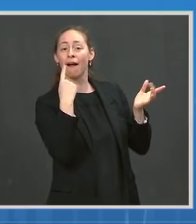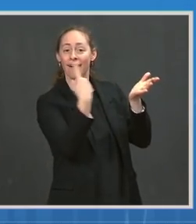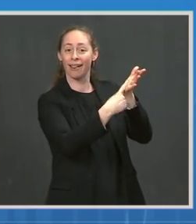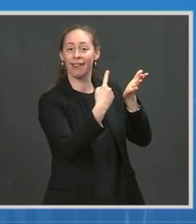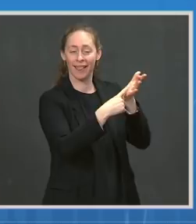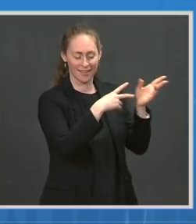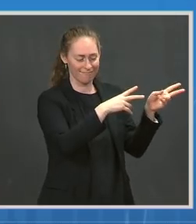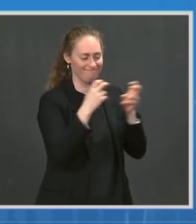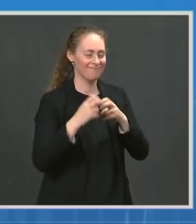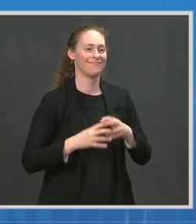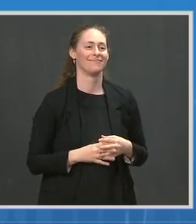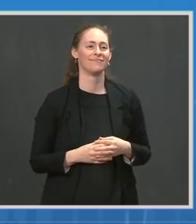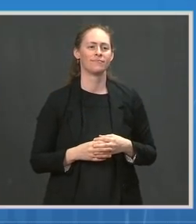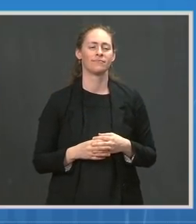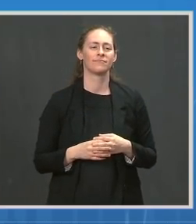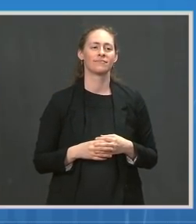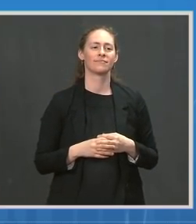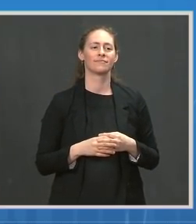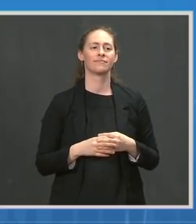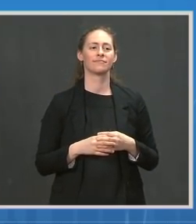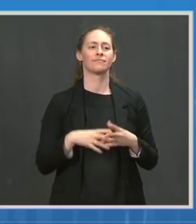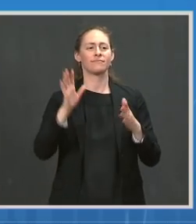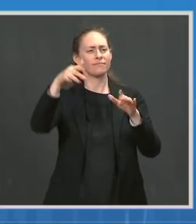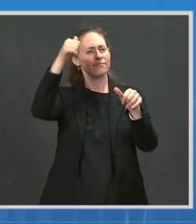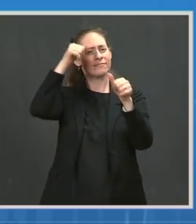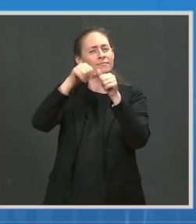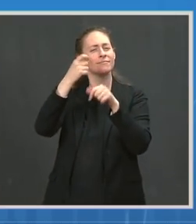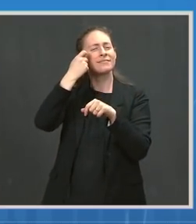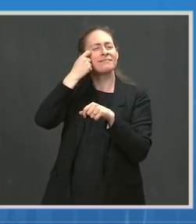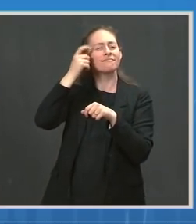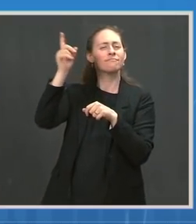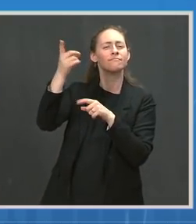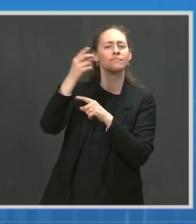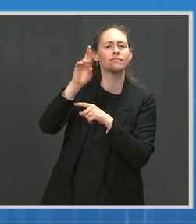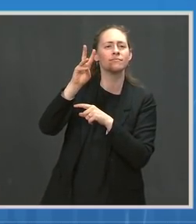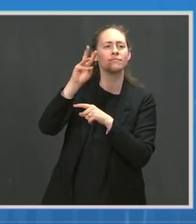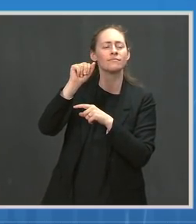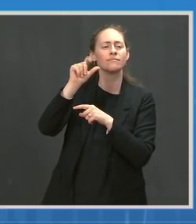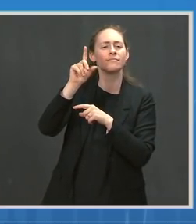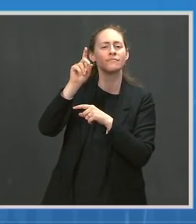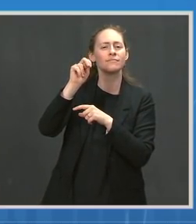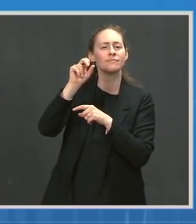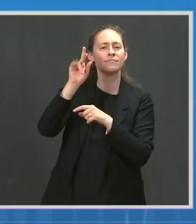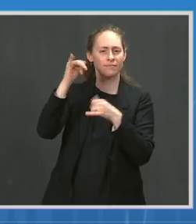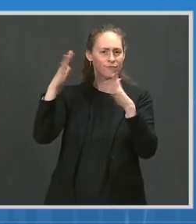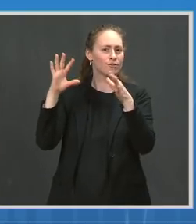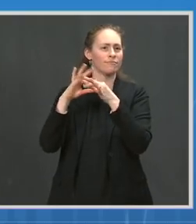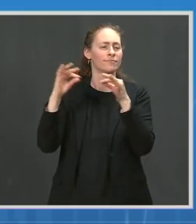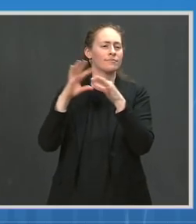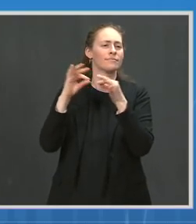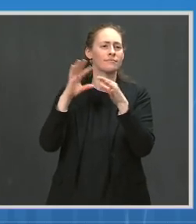the slide that Dr. Walensky showed about the six -- the seven-day average of cases;